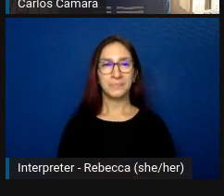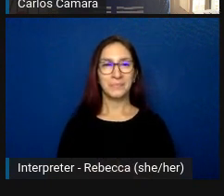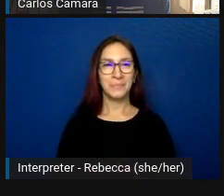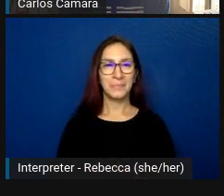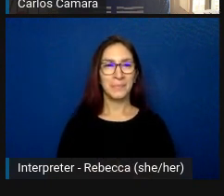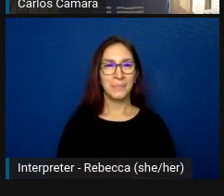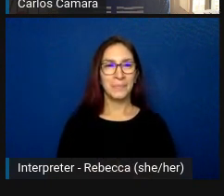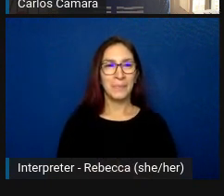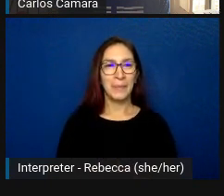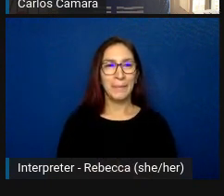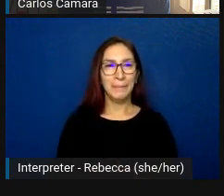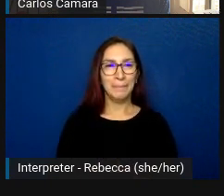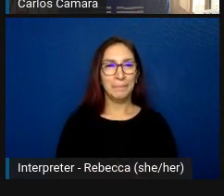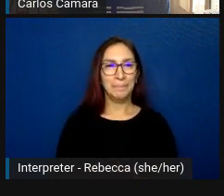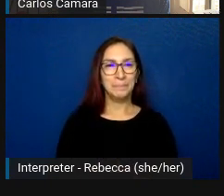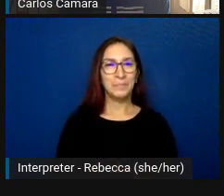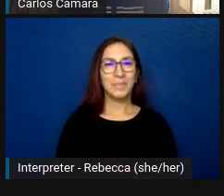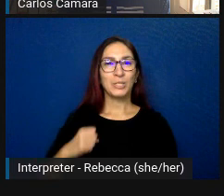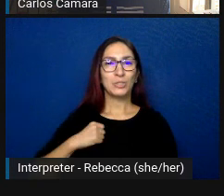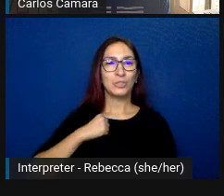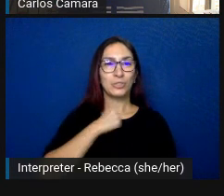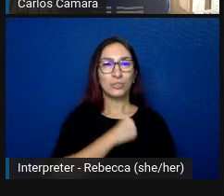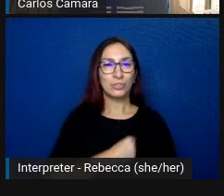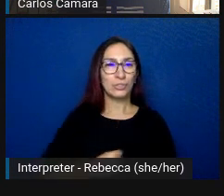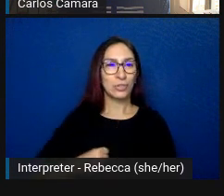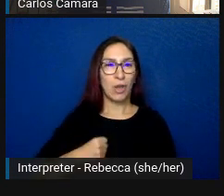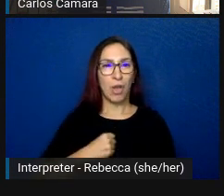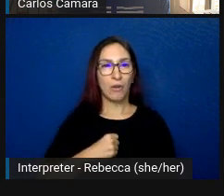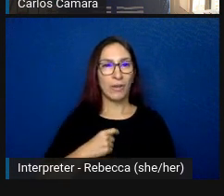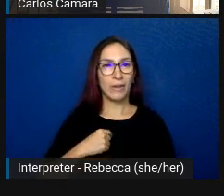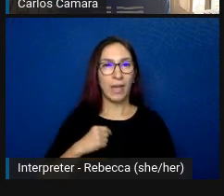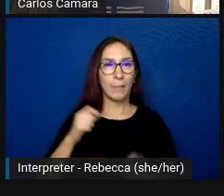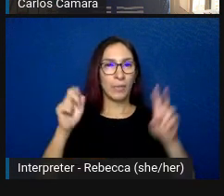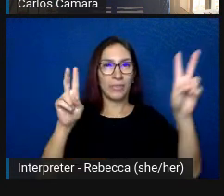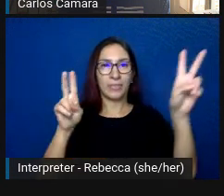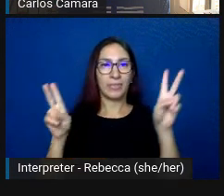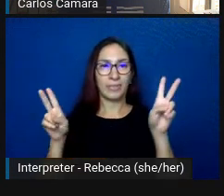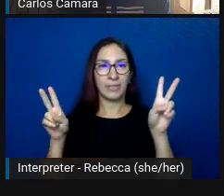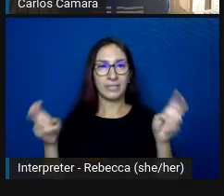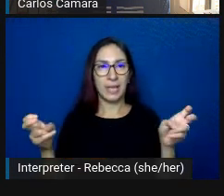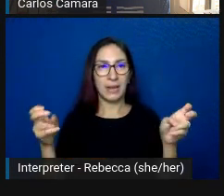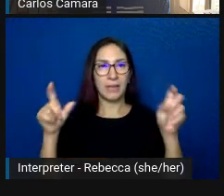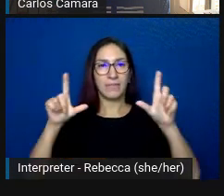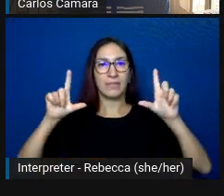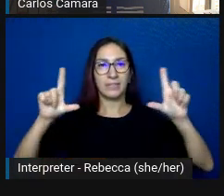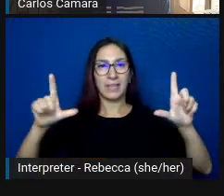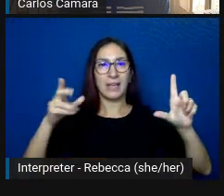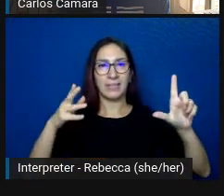Sorry, I got the title of this slide with a Spanish saying